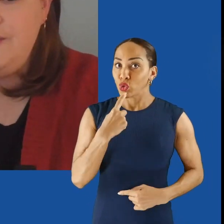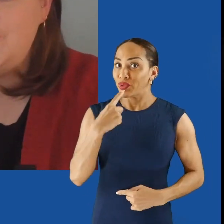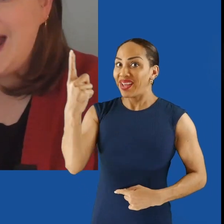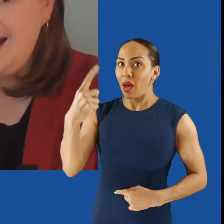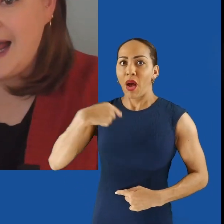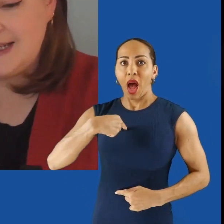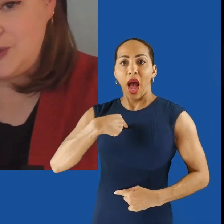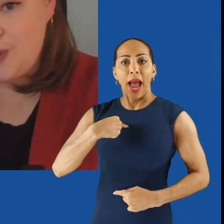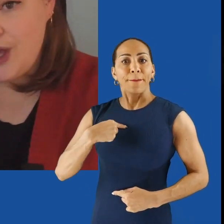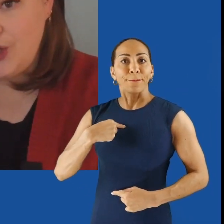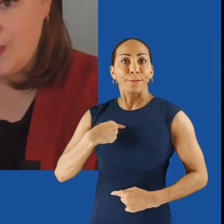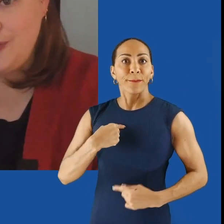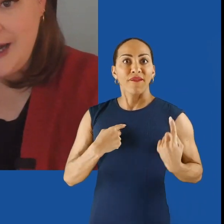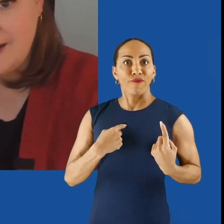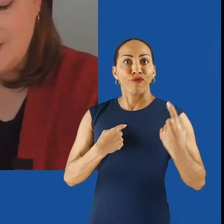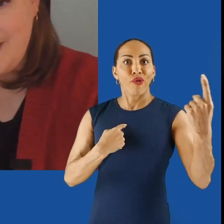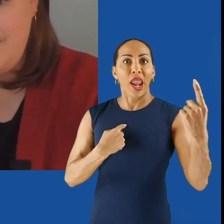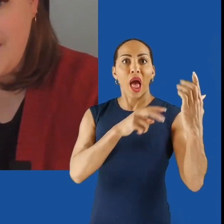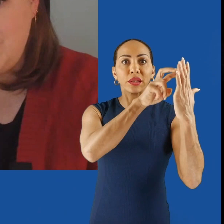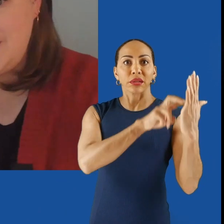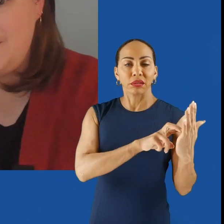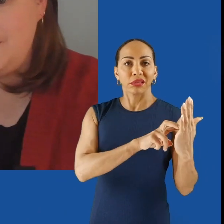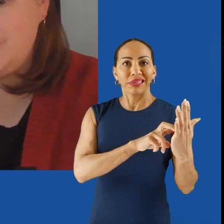If you tell Access to Work you're freelance when in fact you're self employed,